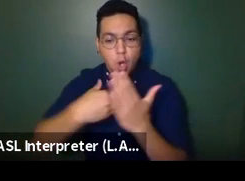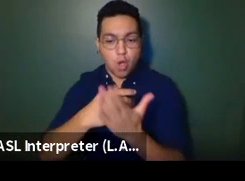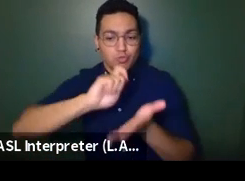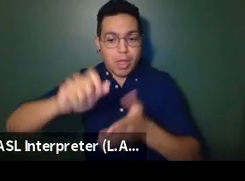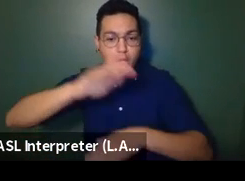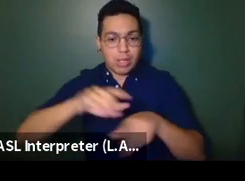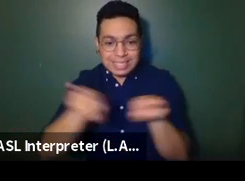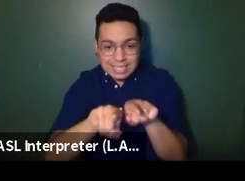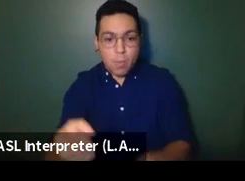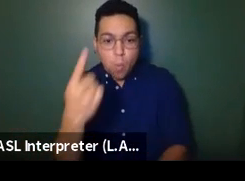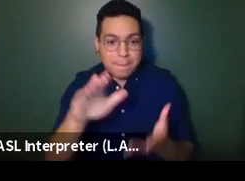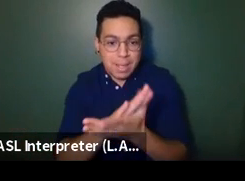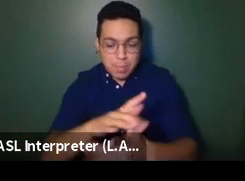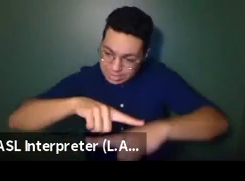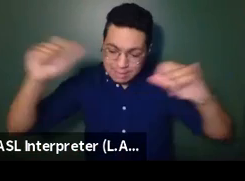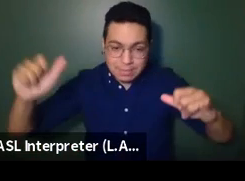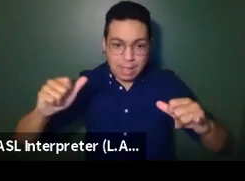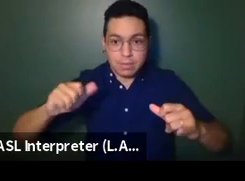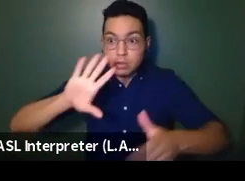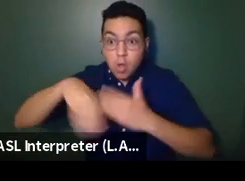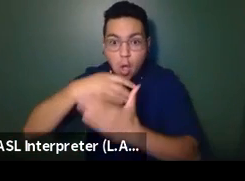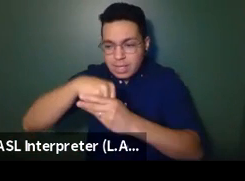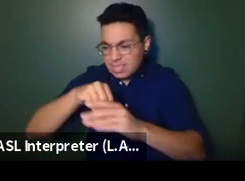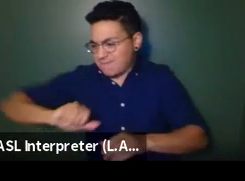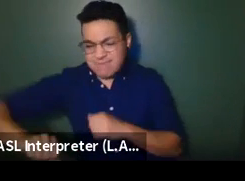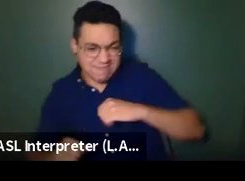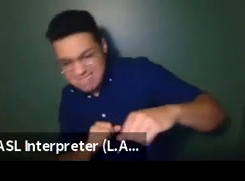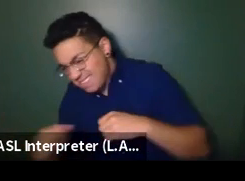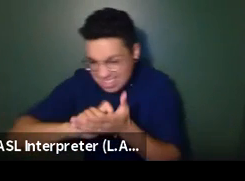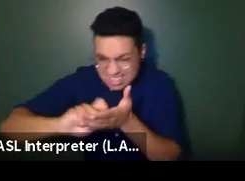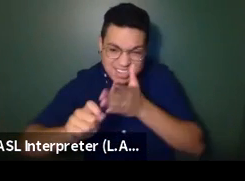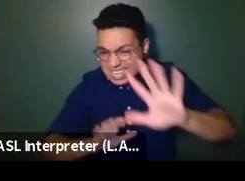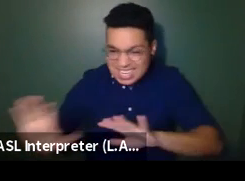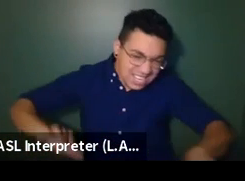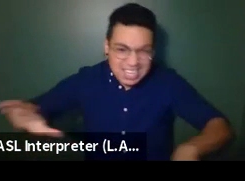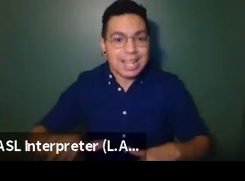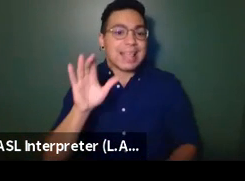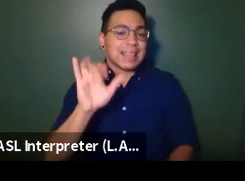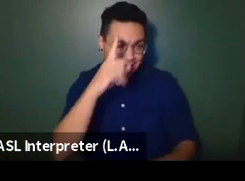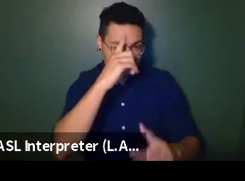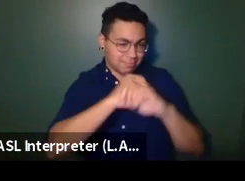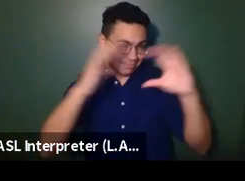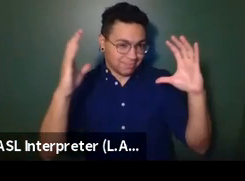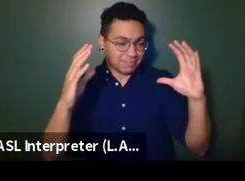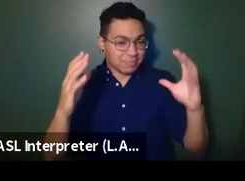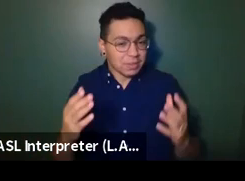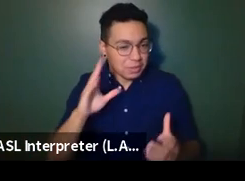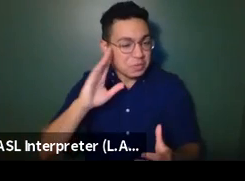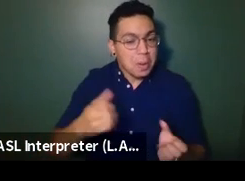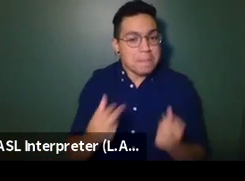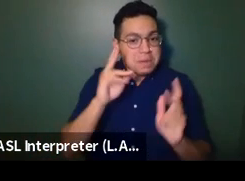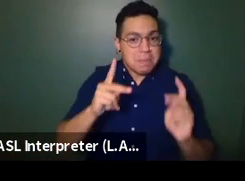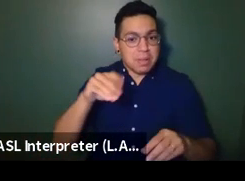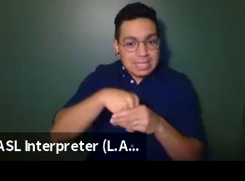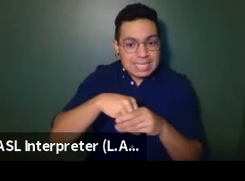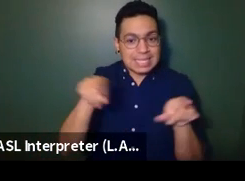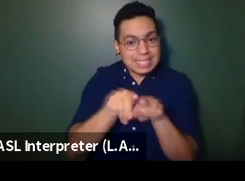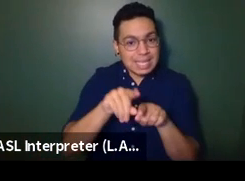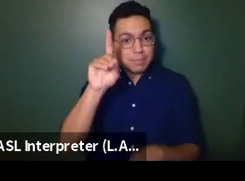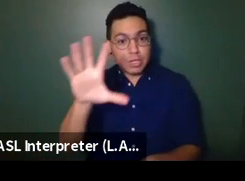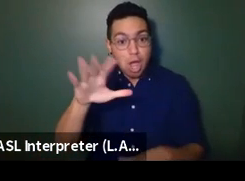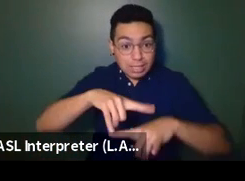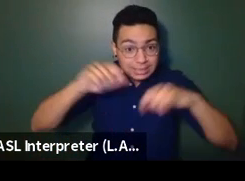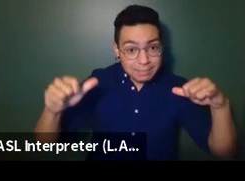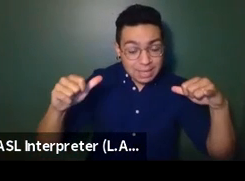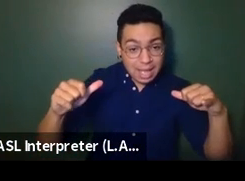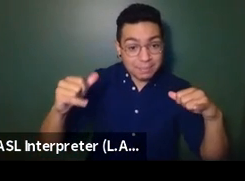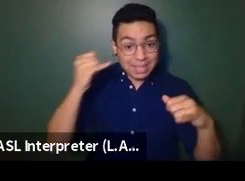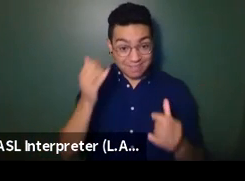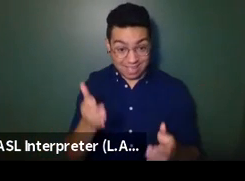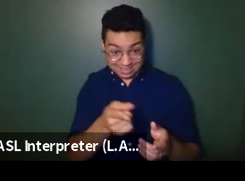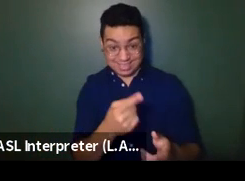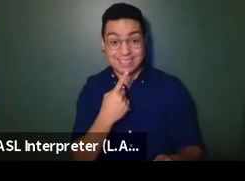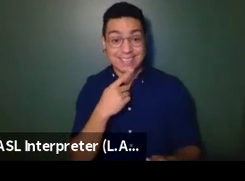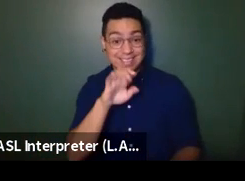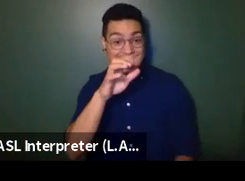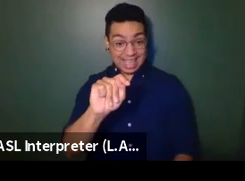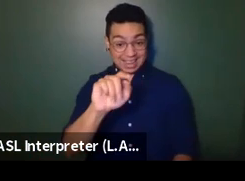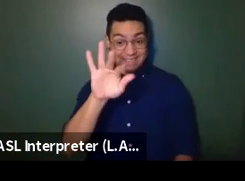Katherine Livick - ESD 112: at once. And they're all in there shoving each other out of the way and scribbling. And so you know, multiple people can edit a Google document at once. And if I say "Students can edit file," they're all editing the same file.